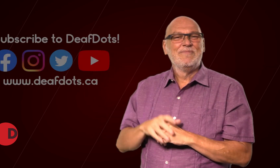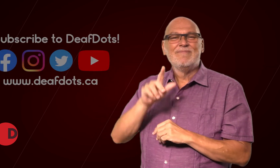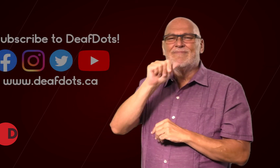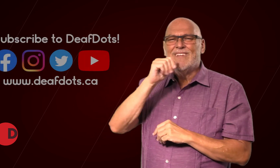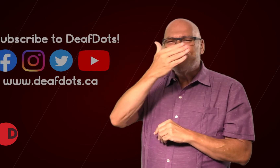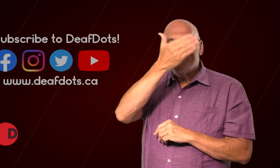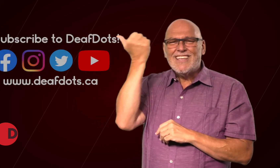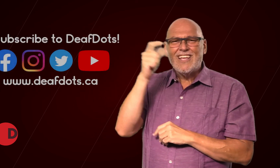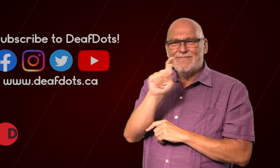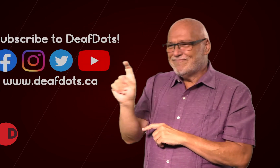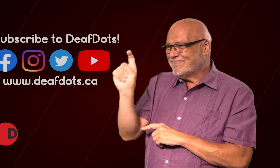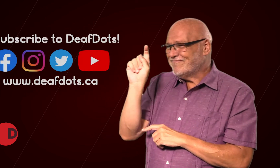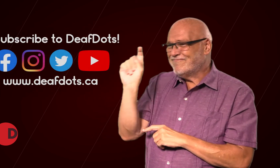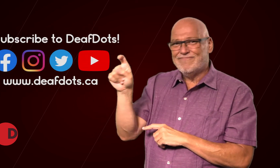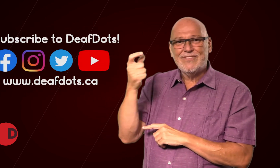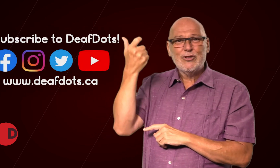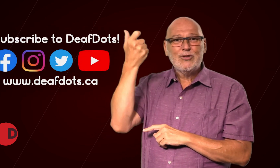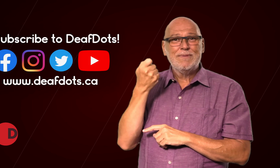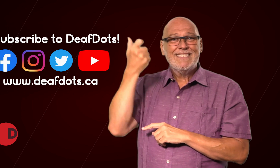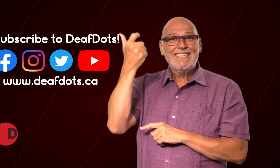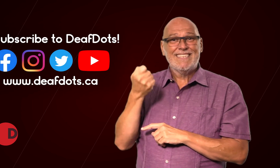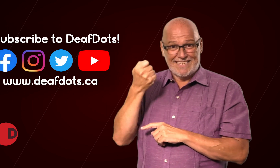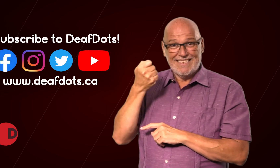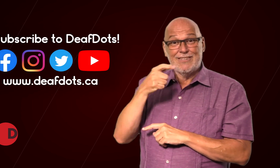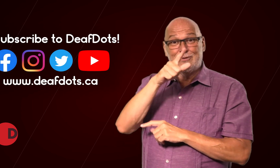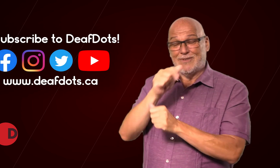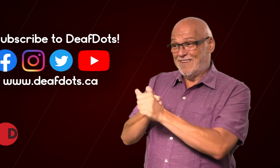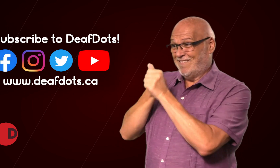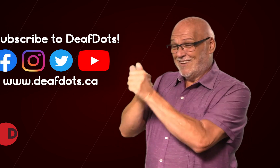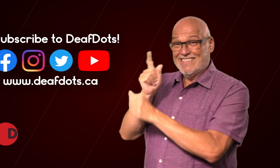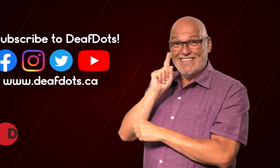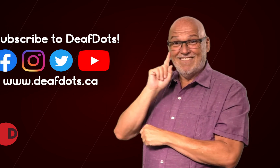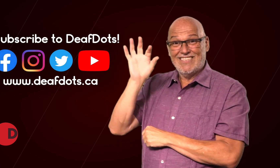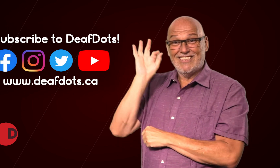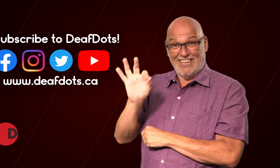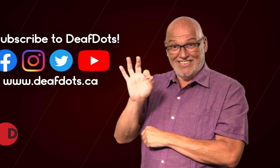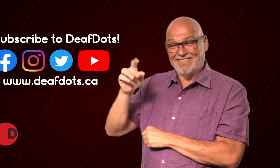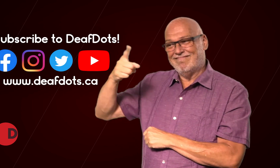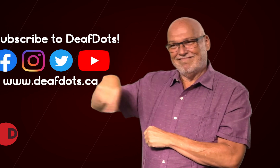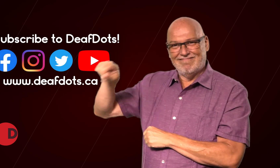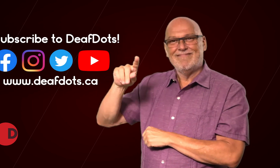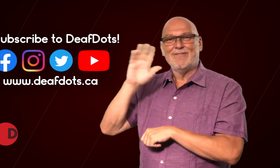Don't forget to subscribe, like, and follow DeafDots